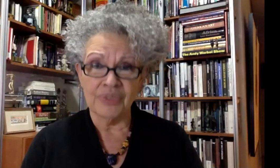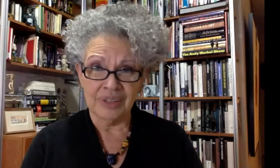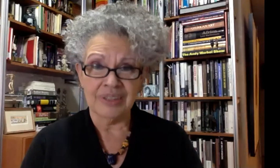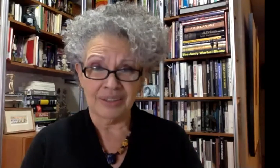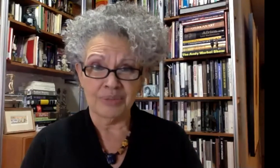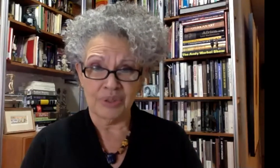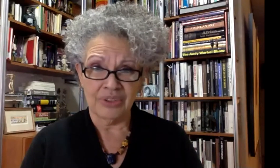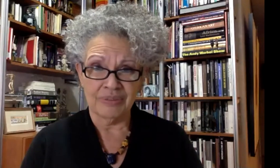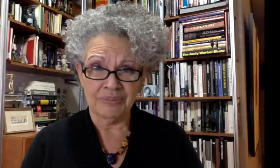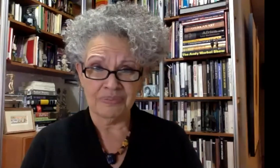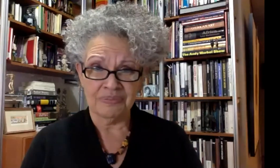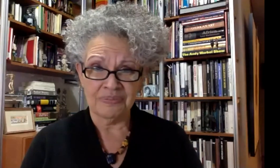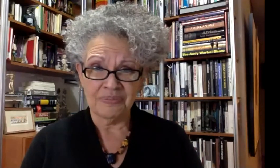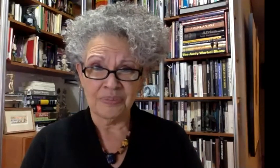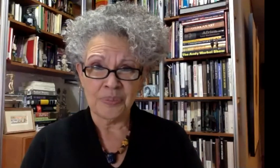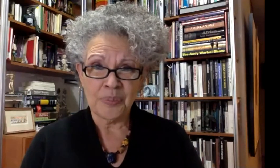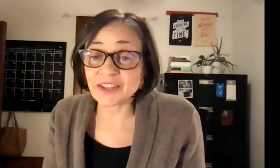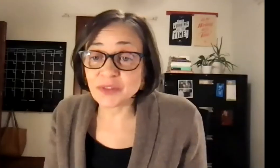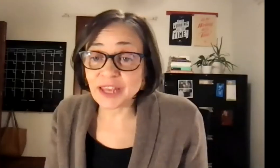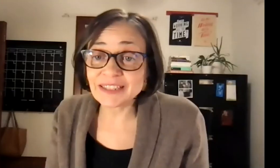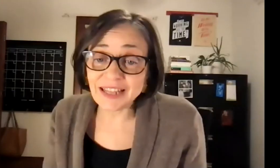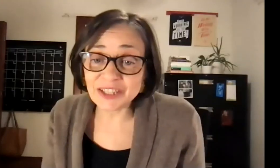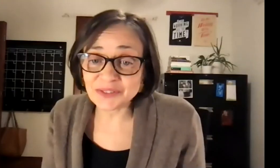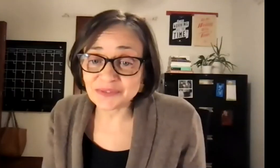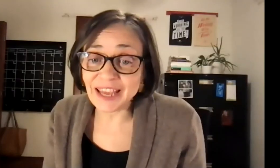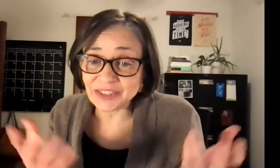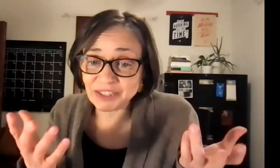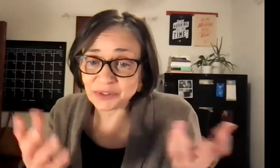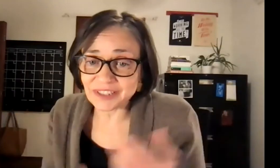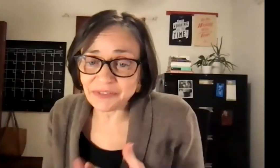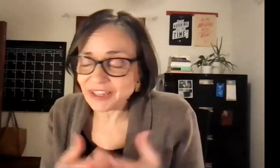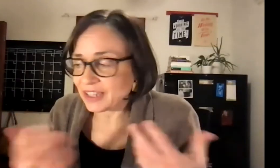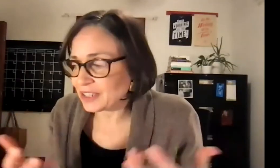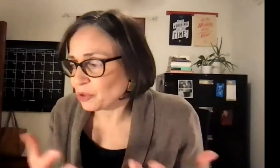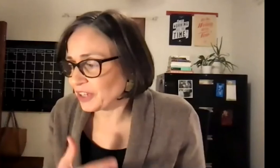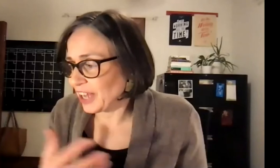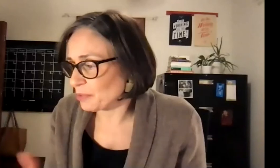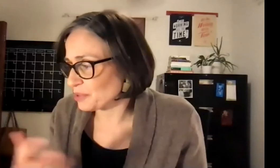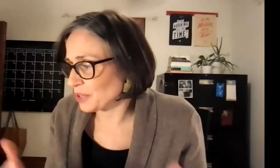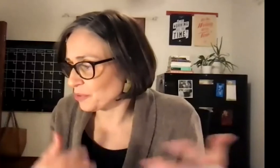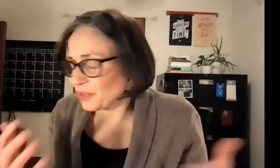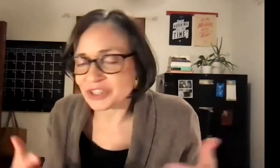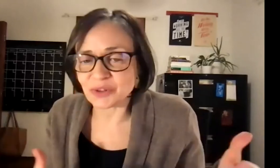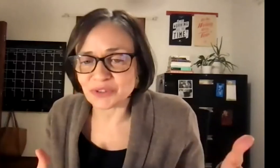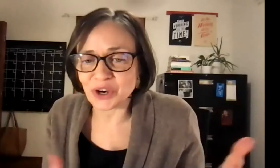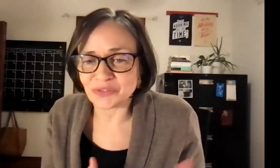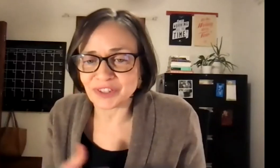us. We do what? We all change the world.